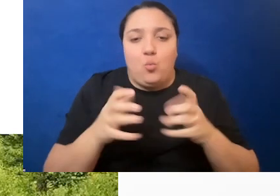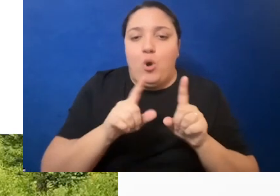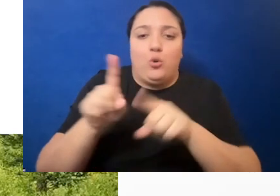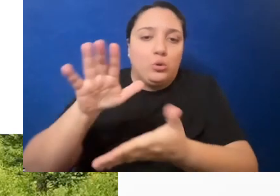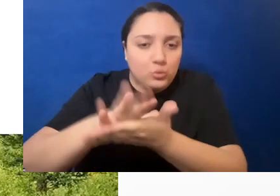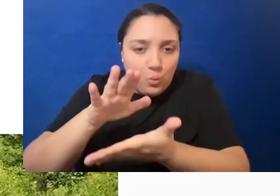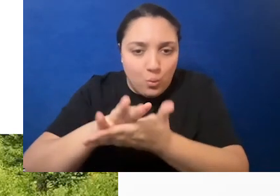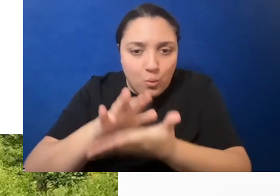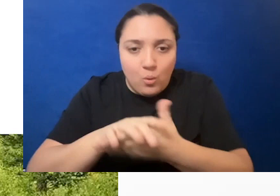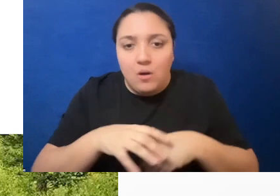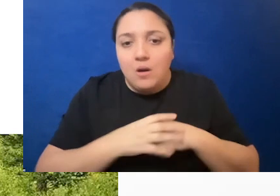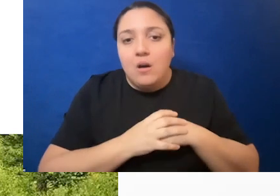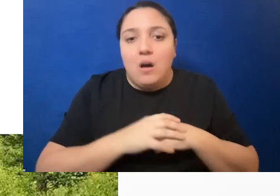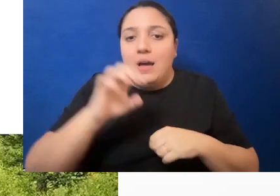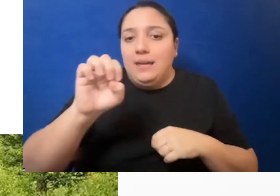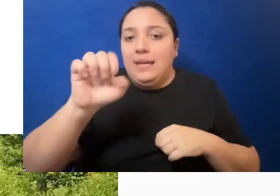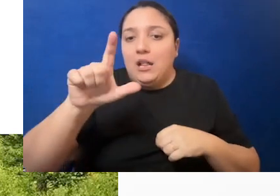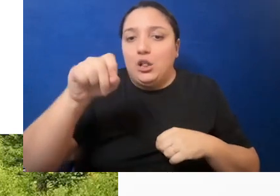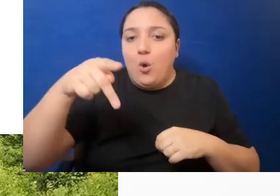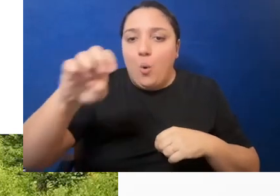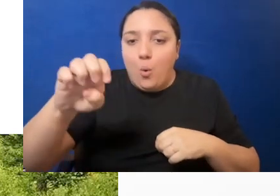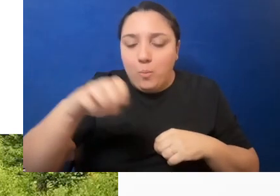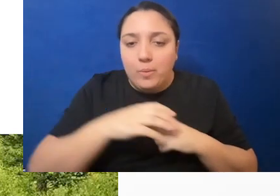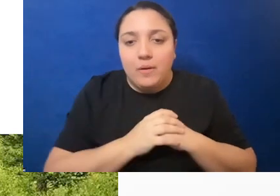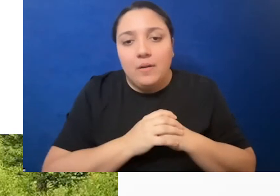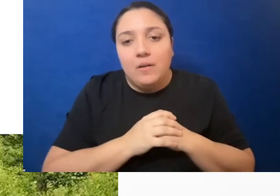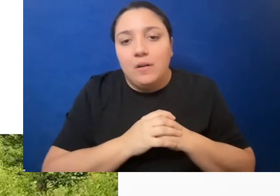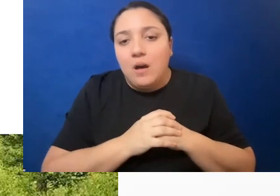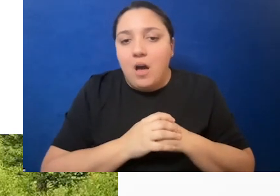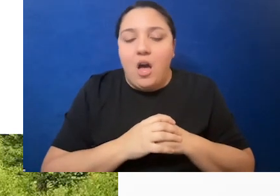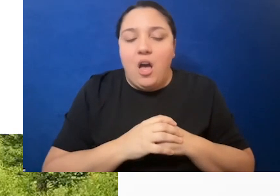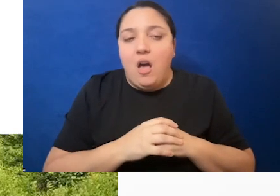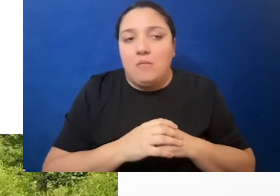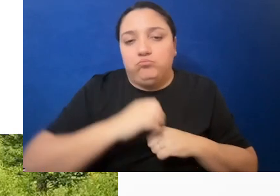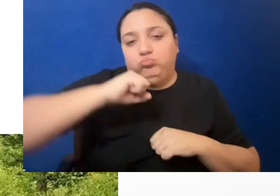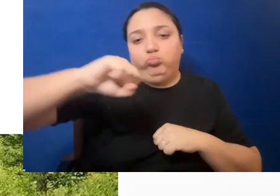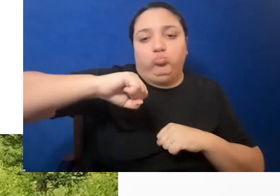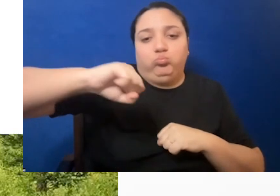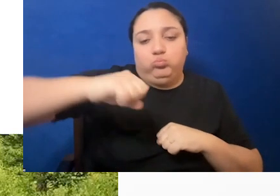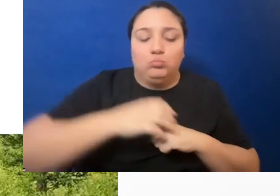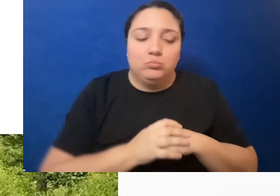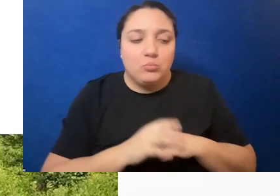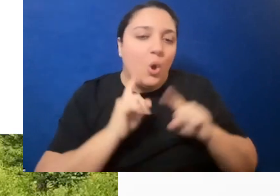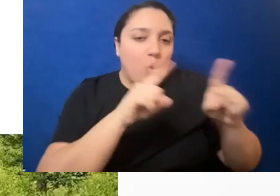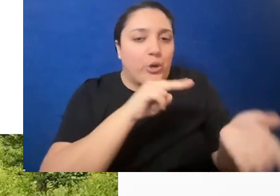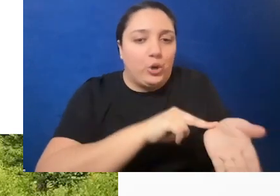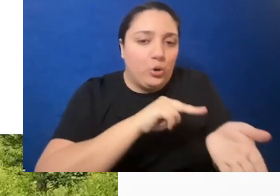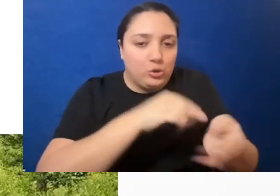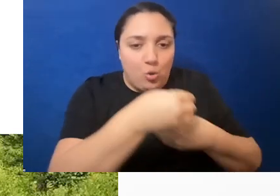PROCRASTINATING AND REFUSALS. AVOIDANCE IS SHOWING UP IN